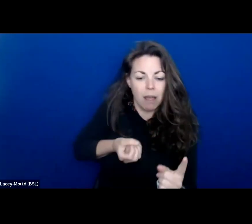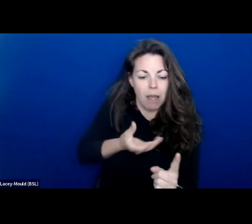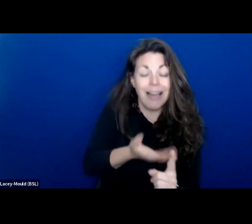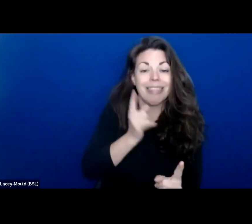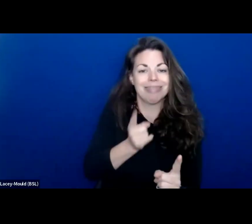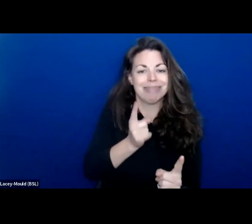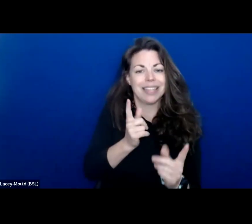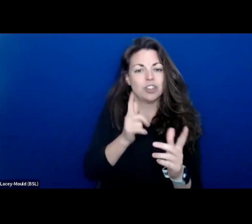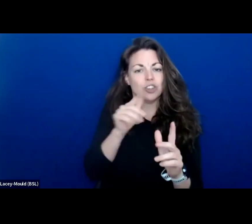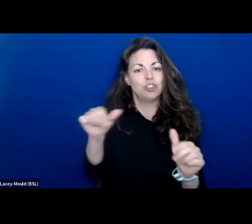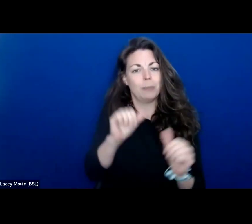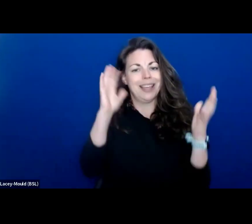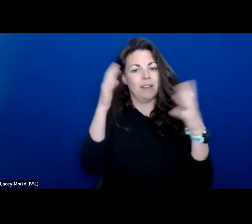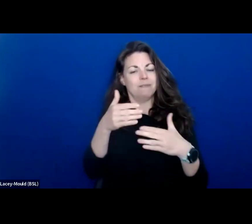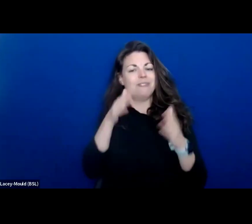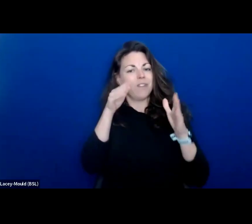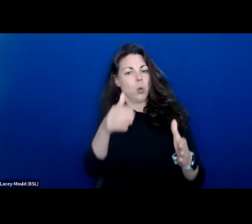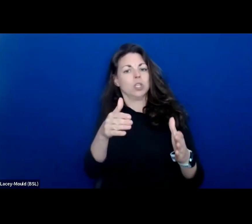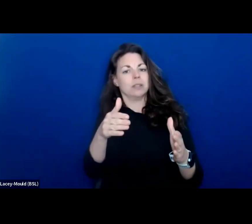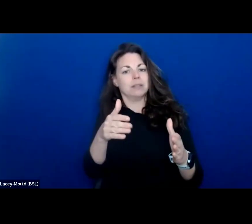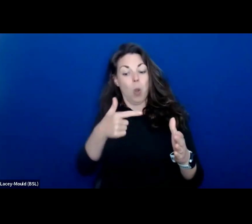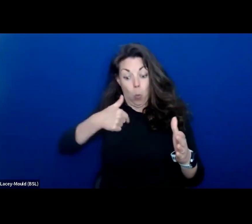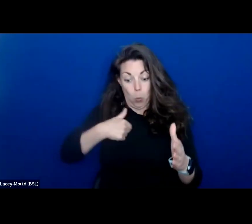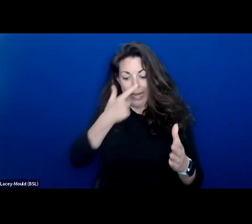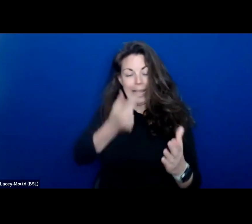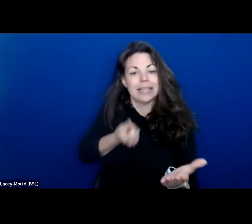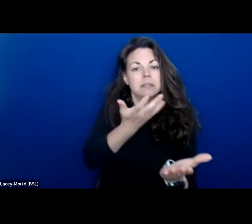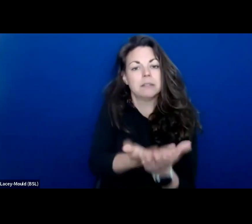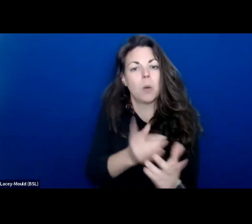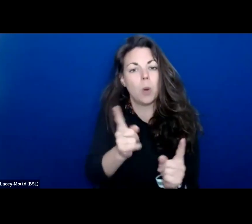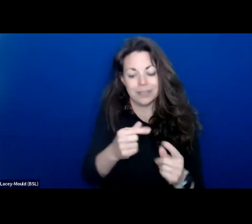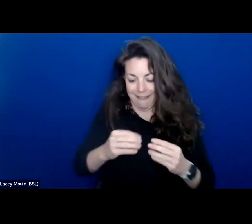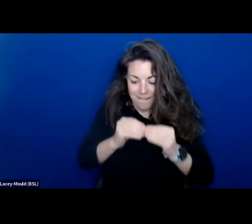worrying about. Now, at the age of 48, I can admit, humbly,